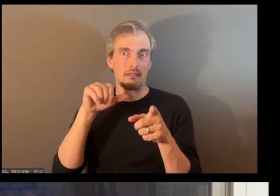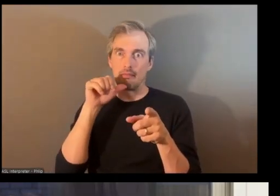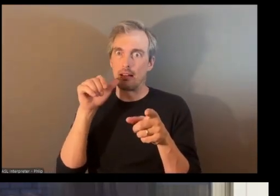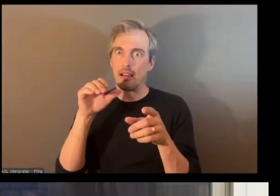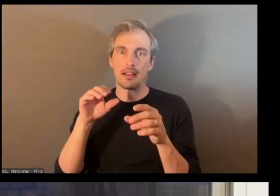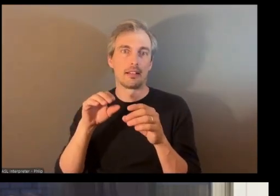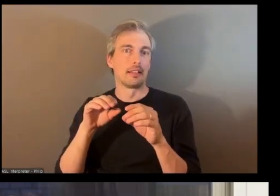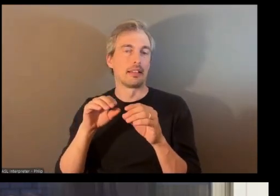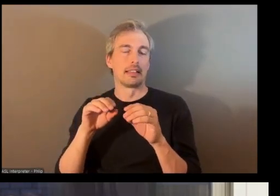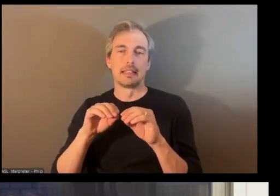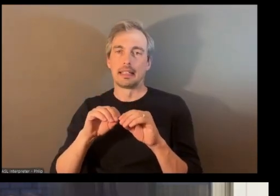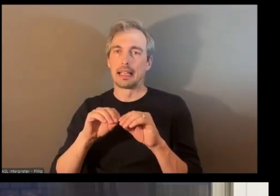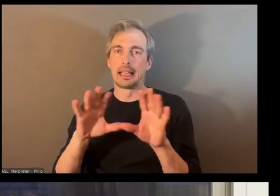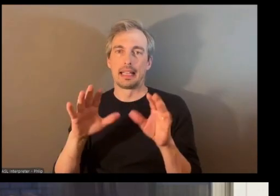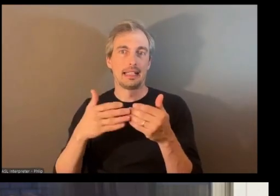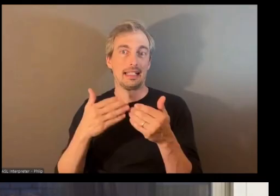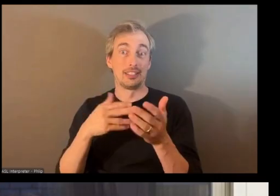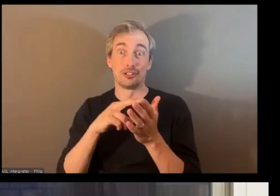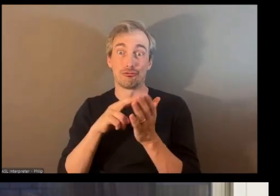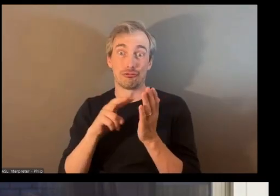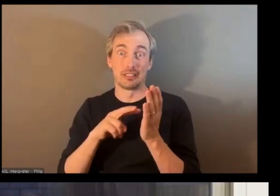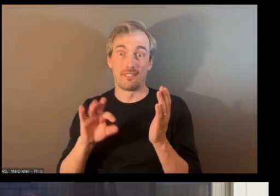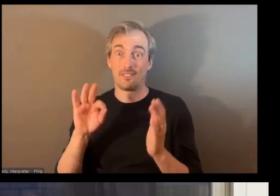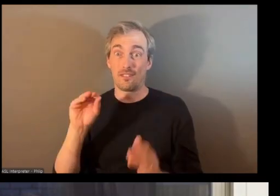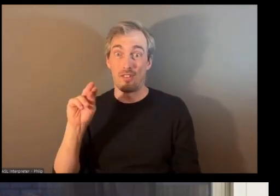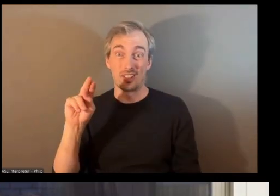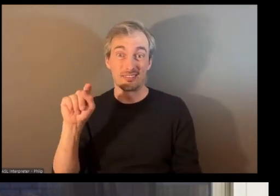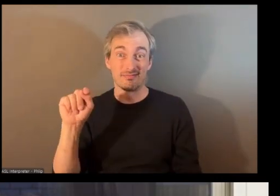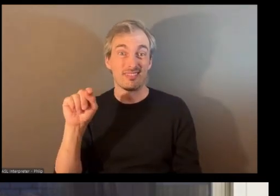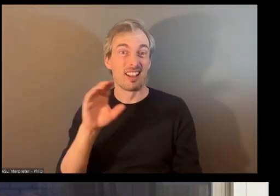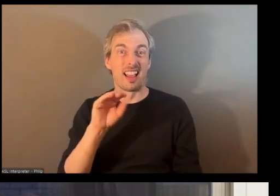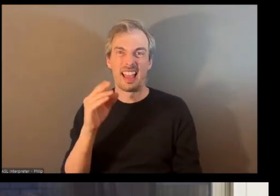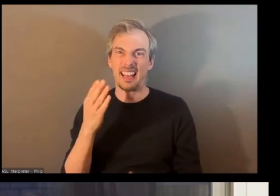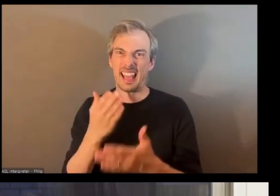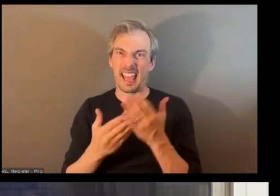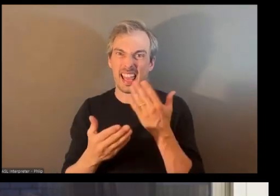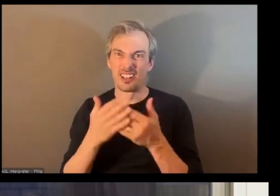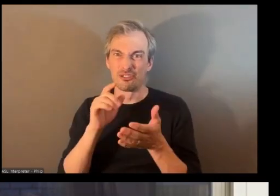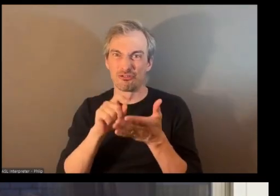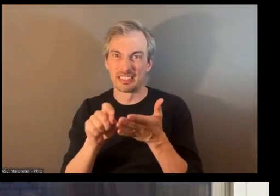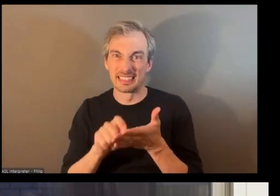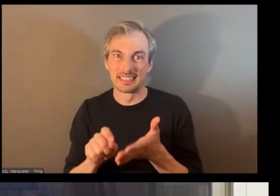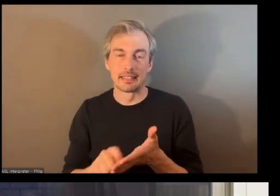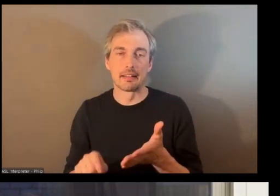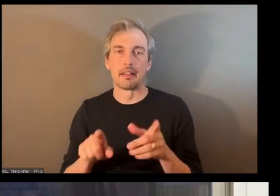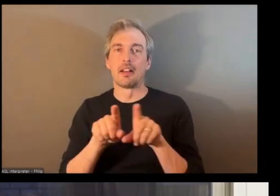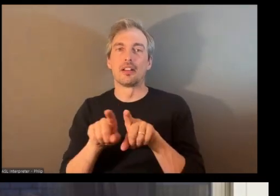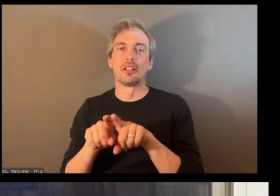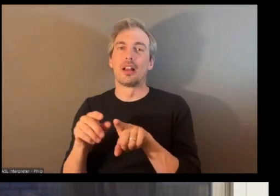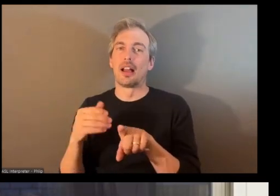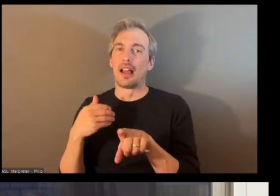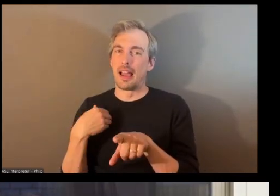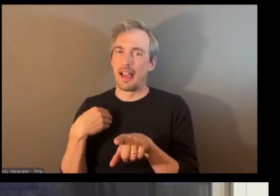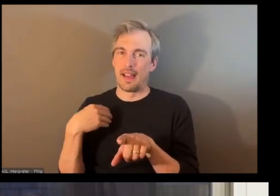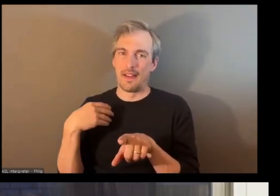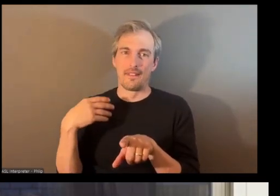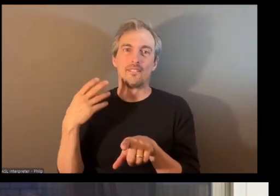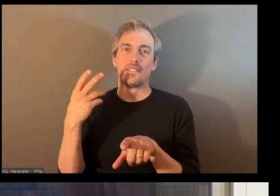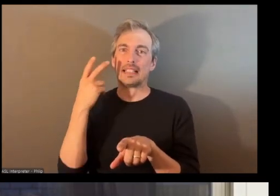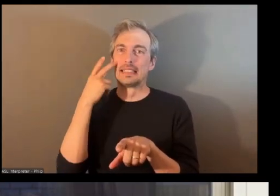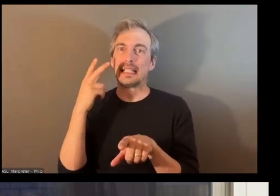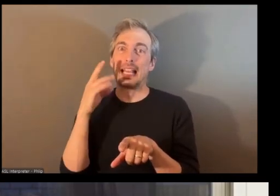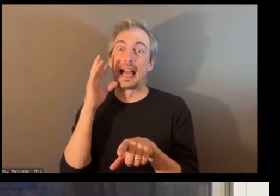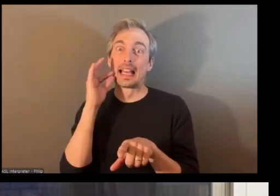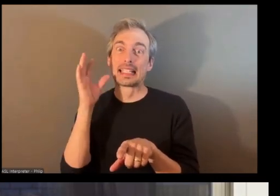And also... There is a pattern of a cat that walked with their paws and